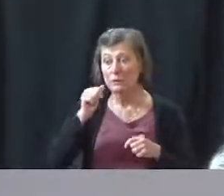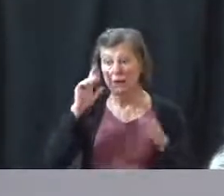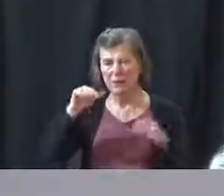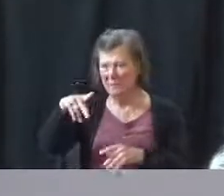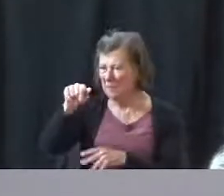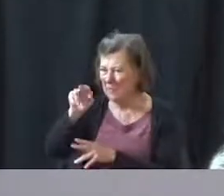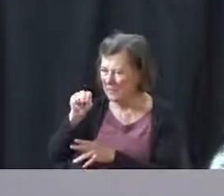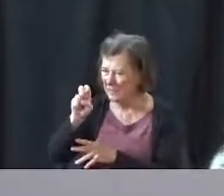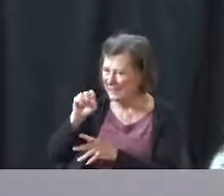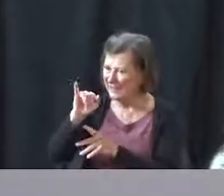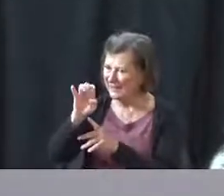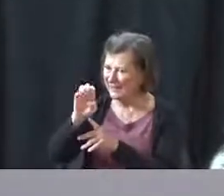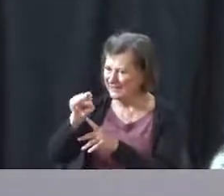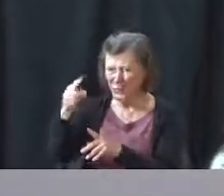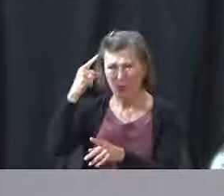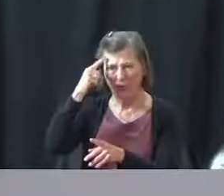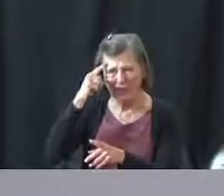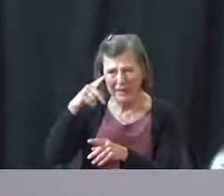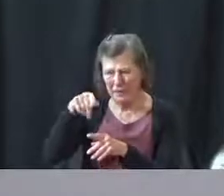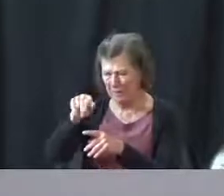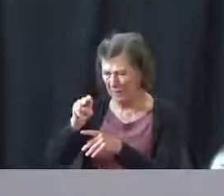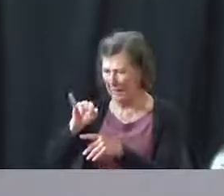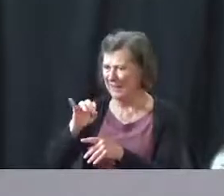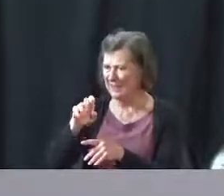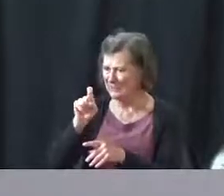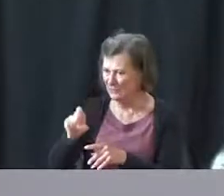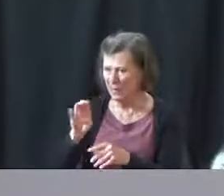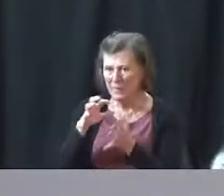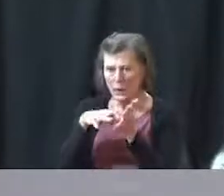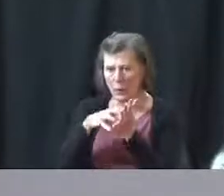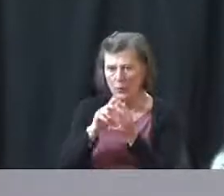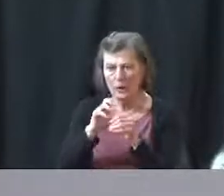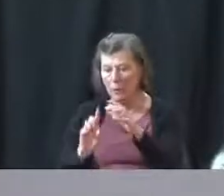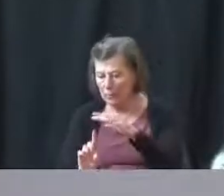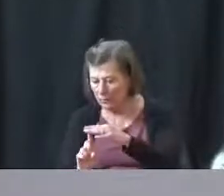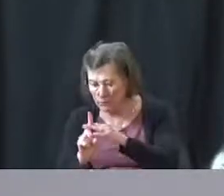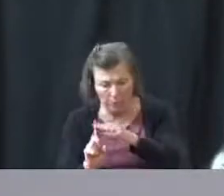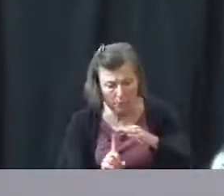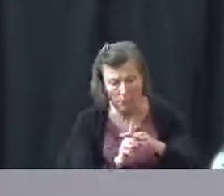You would think pansies of all flowers would be weak. But, I see them growing through the cracks of the sidewalk, all the time.